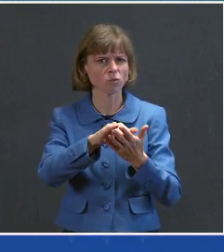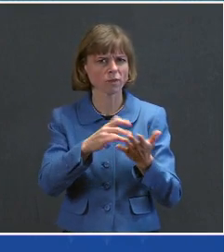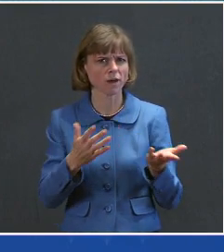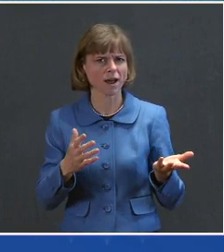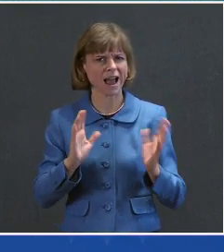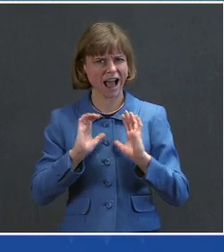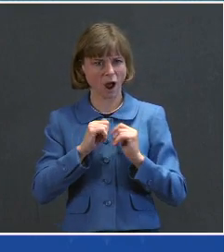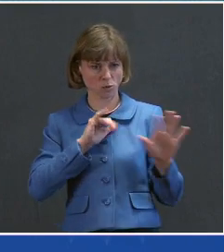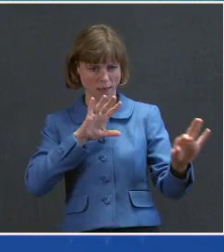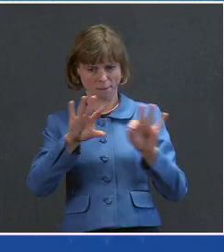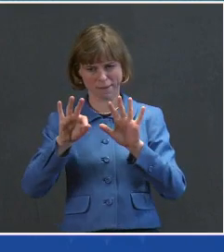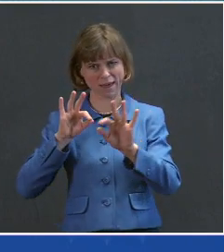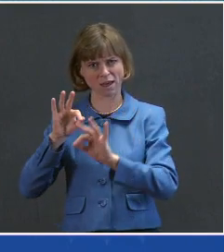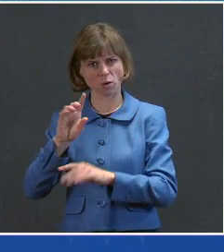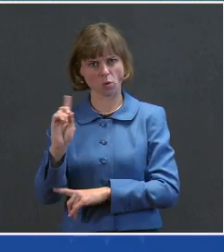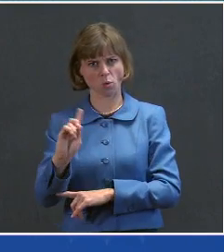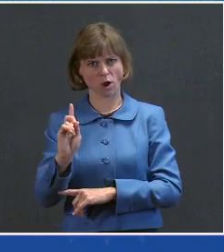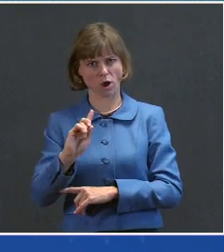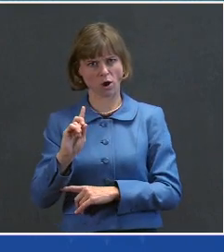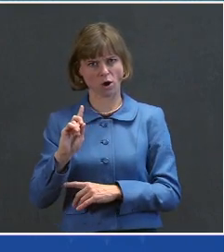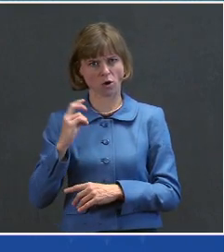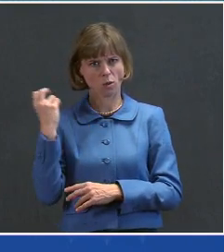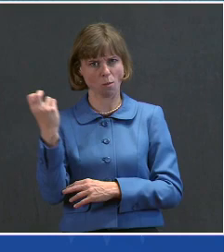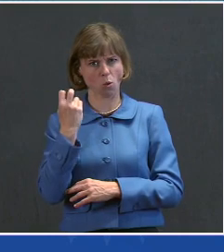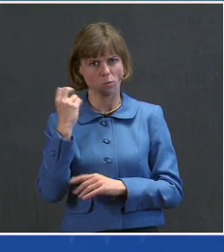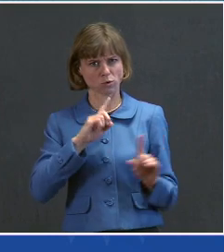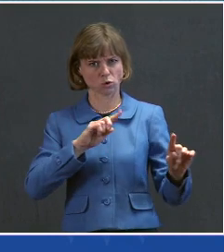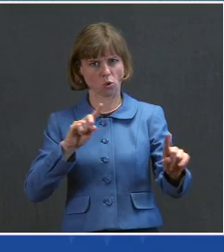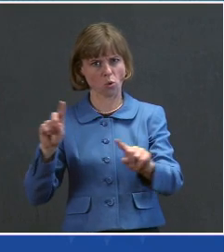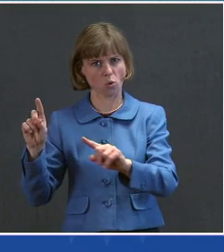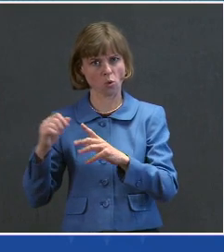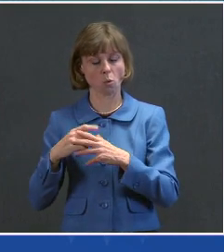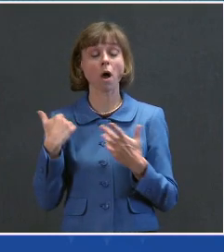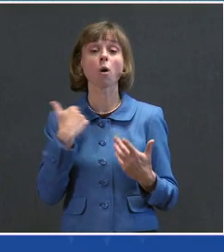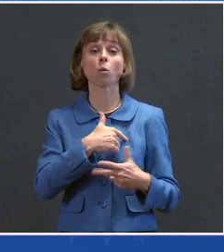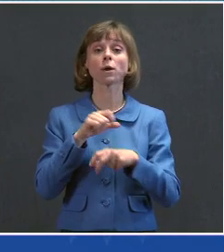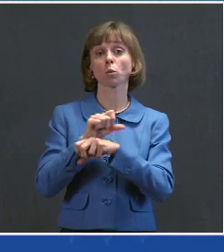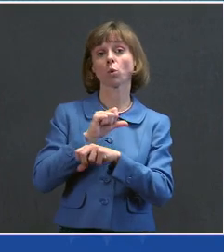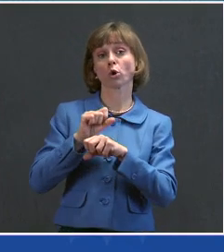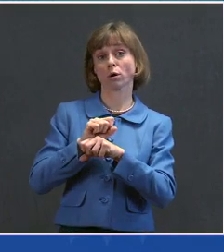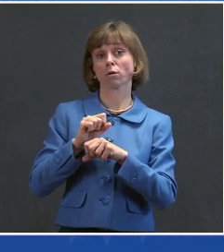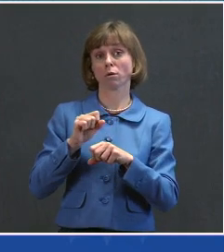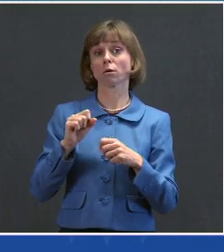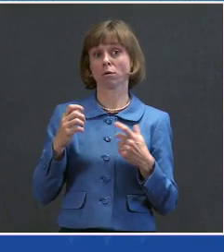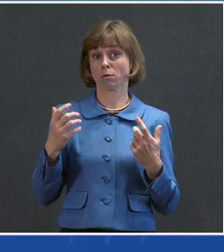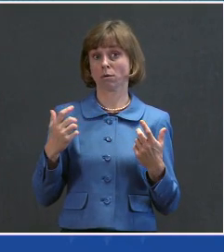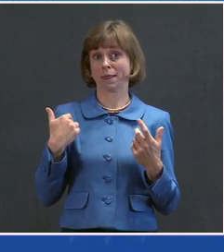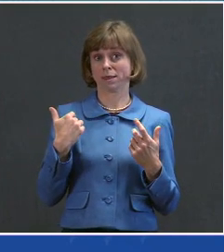that these mobile sites are Ms. Psaki: We are working in close -- as I noted a little bit earlier,